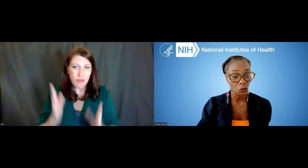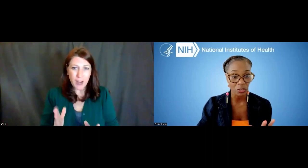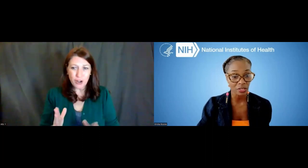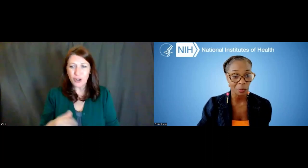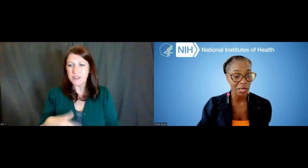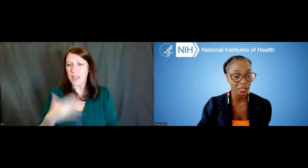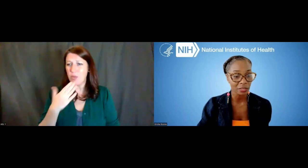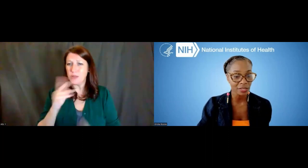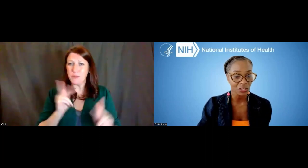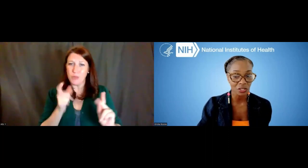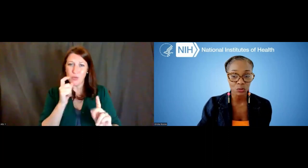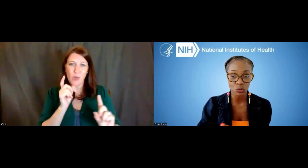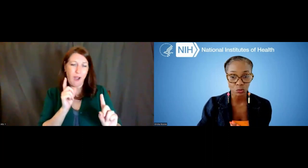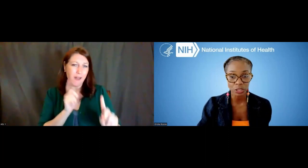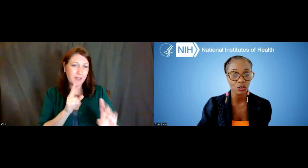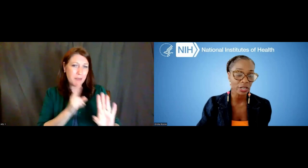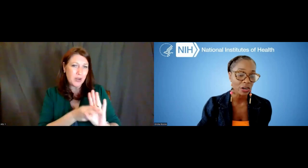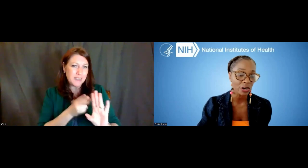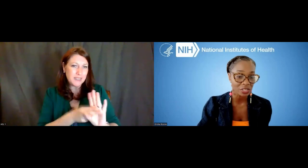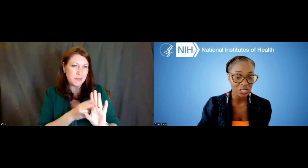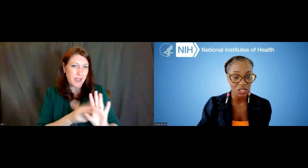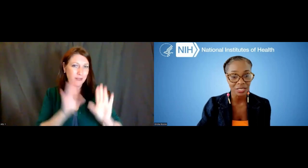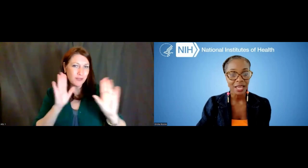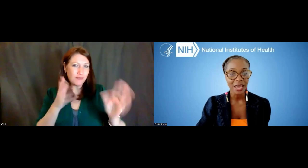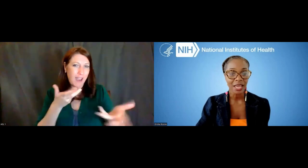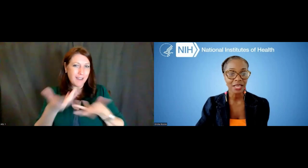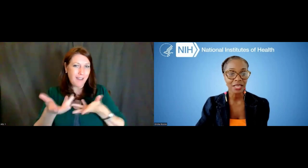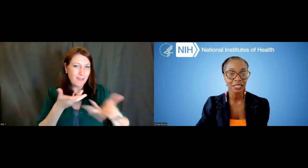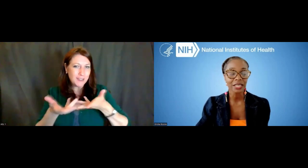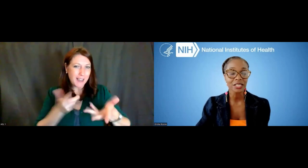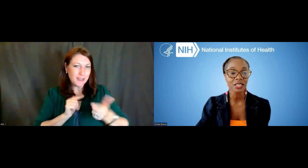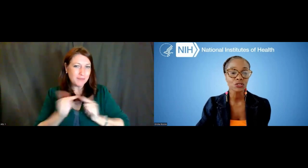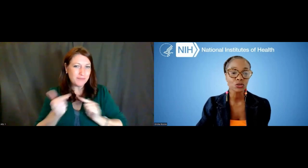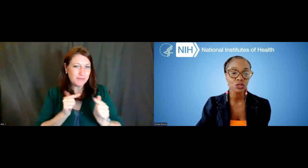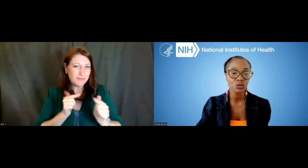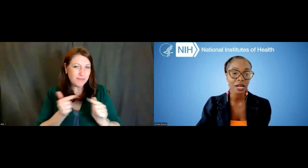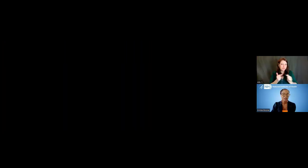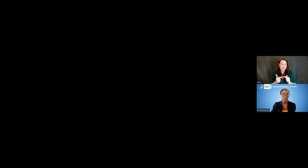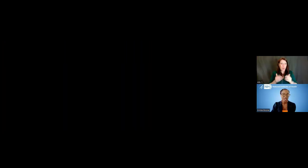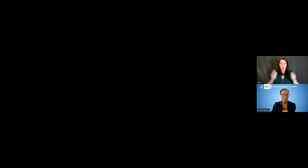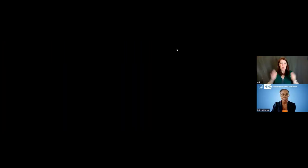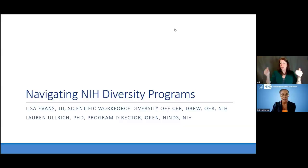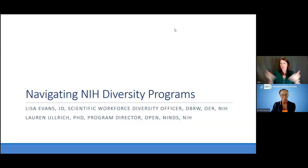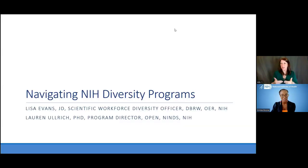for participating in the session. This was really a great conversation. And I'd like to introduce our next topic